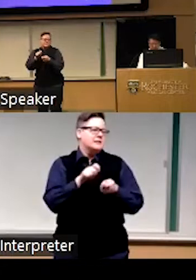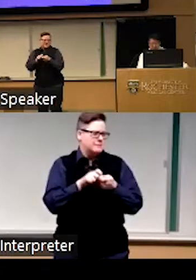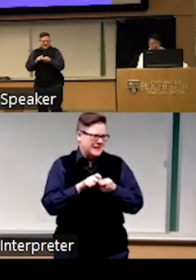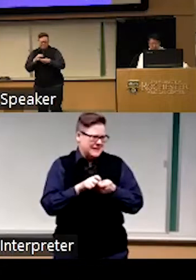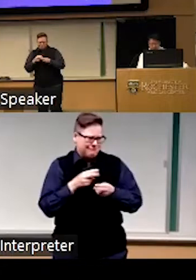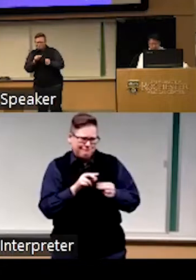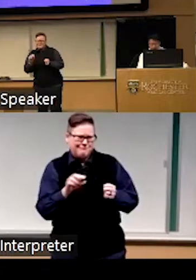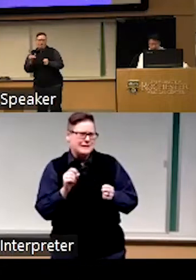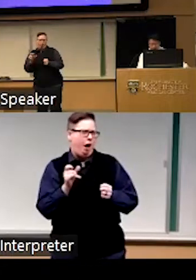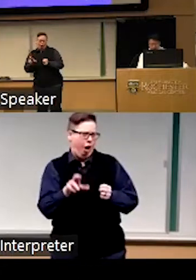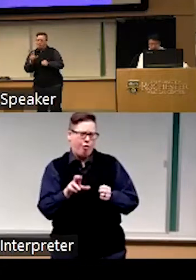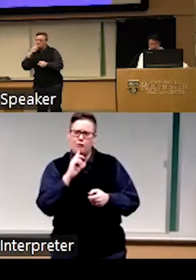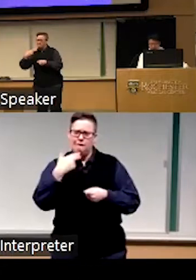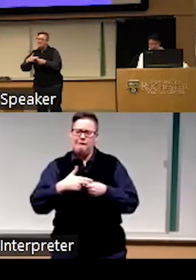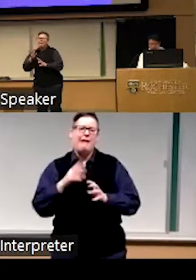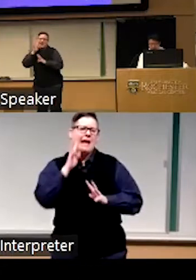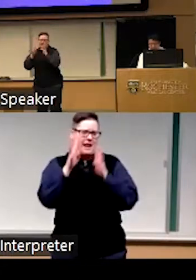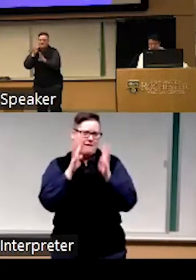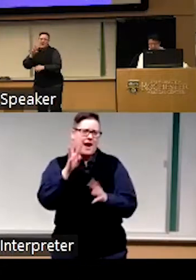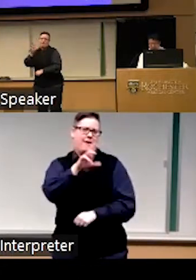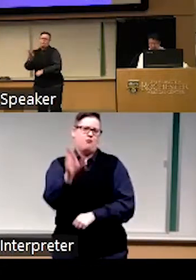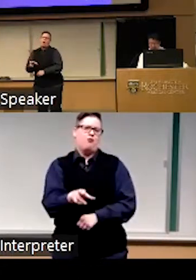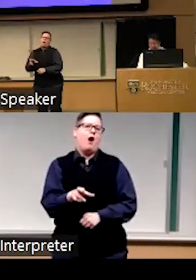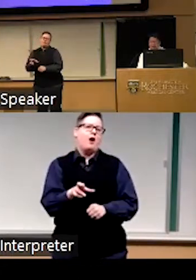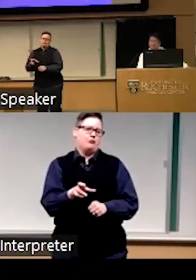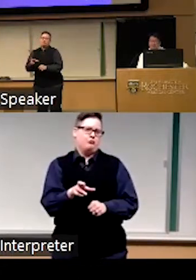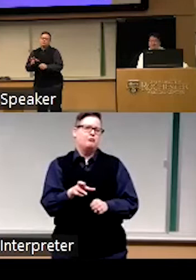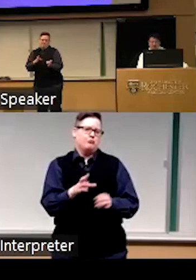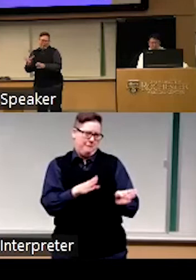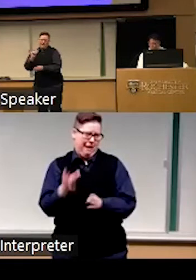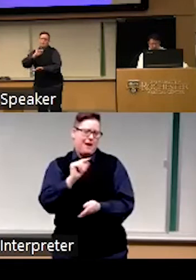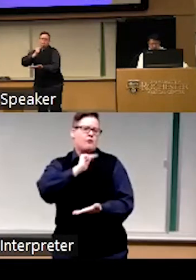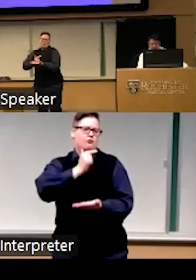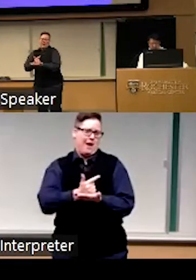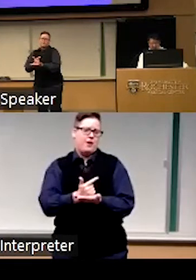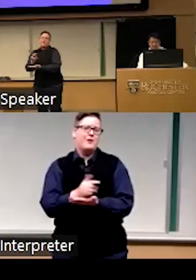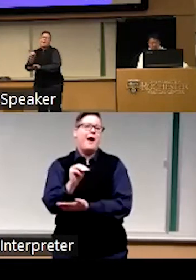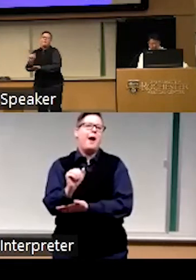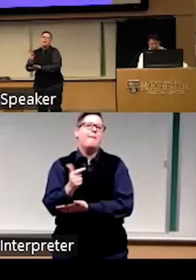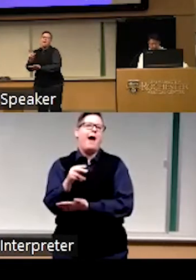participated in the Innovative Rochester plan and graduated magna [ __ ] laude in cybernetics